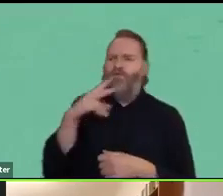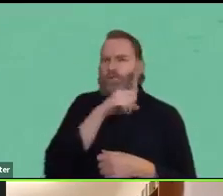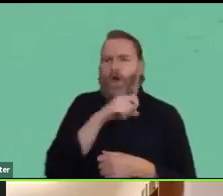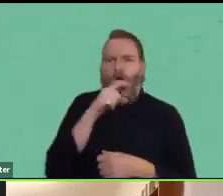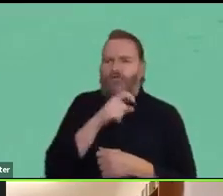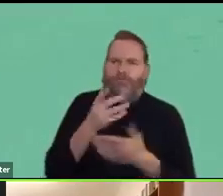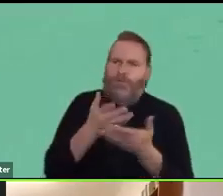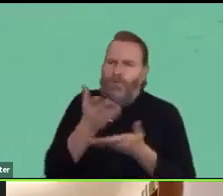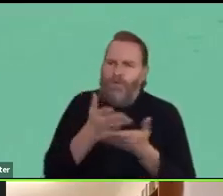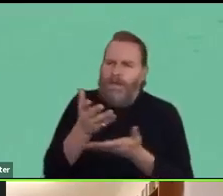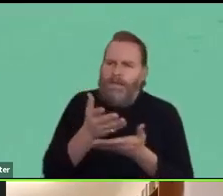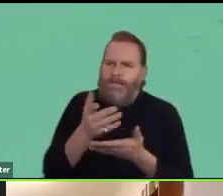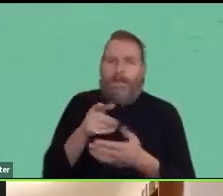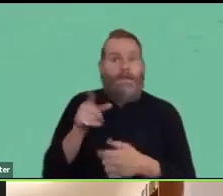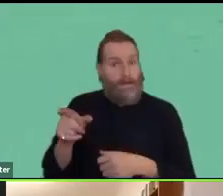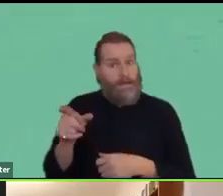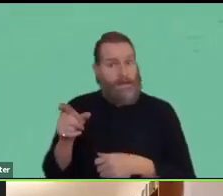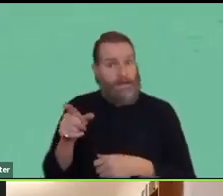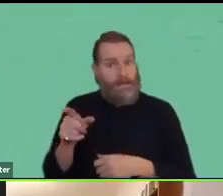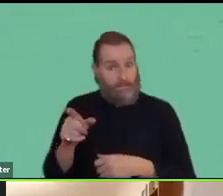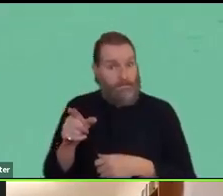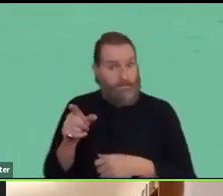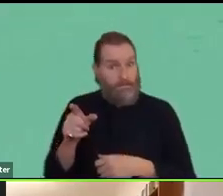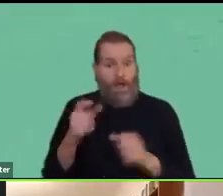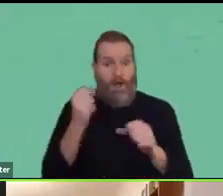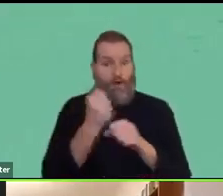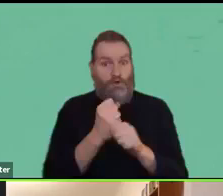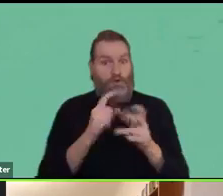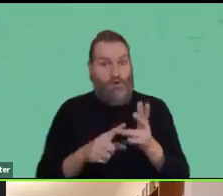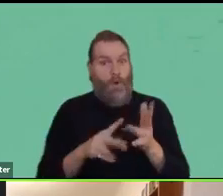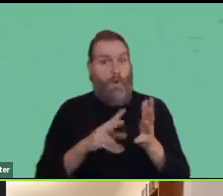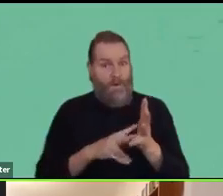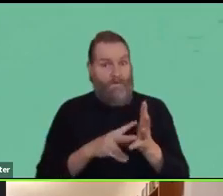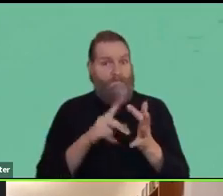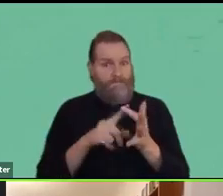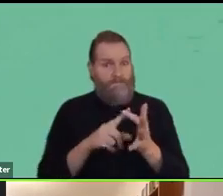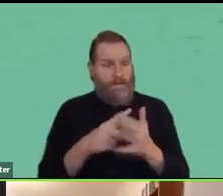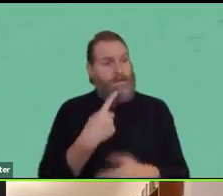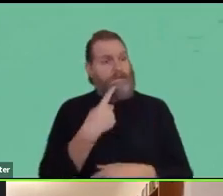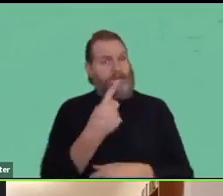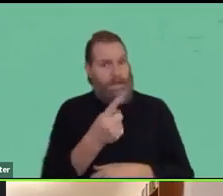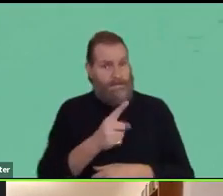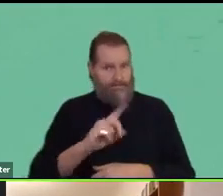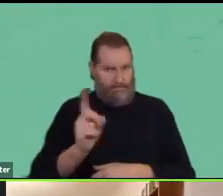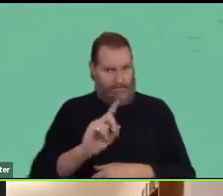which Michael Gove said and I’ll quote and I think we probably tweet it Michael Gove said that's a